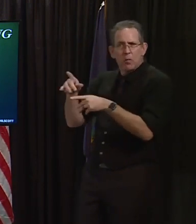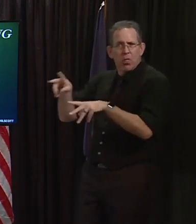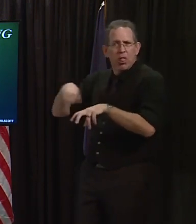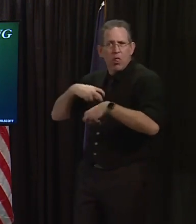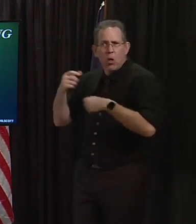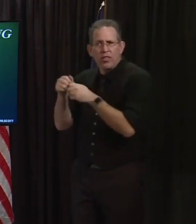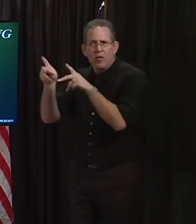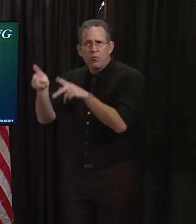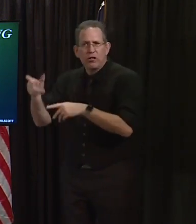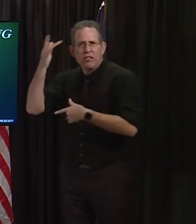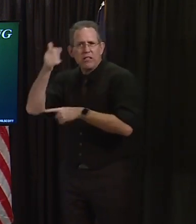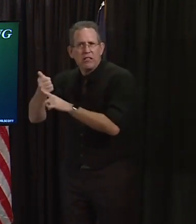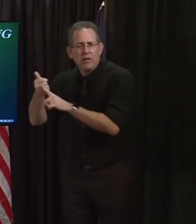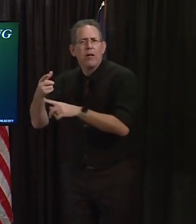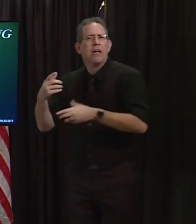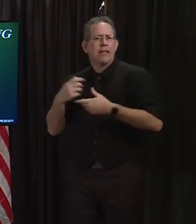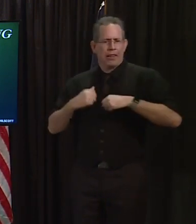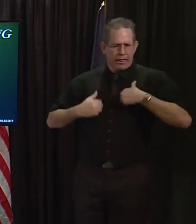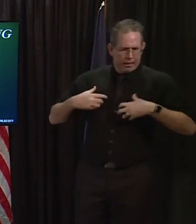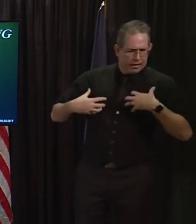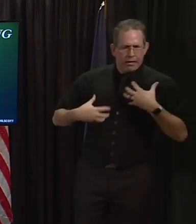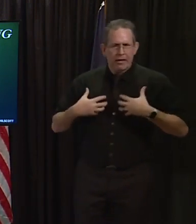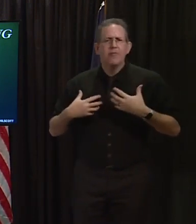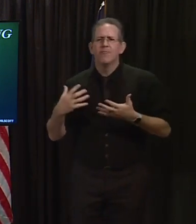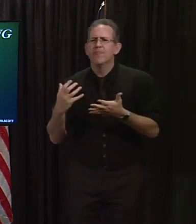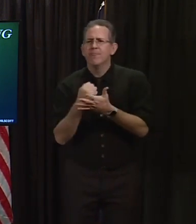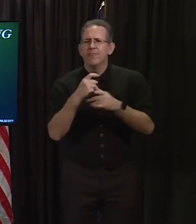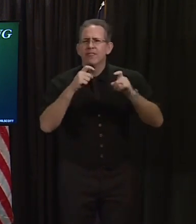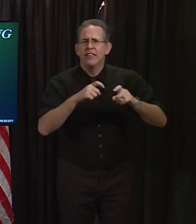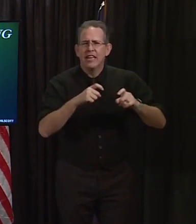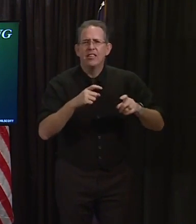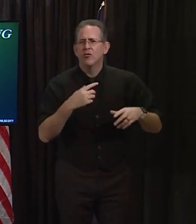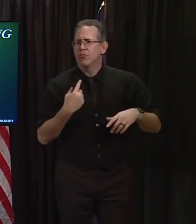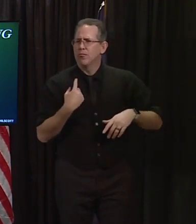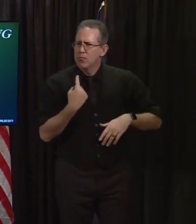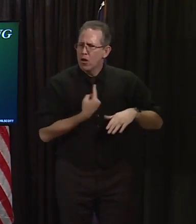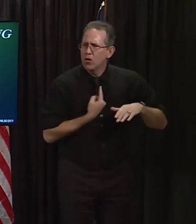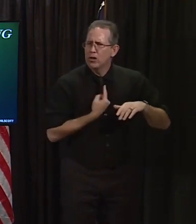isolation and lastly get tested If you plan to visit someone who is vulnerable